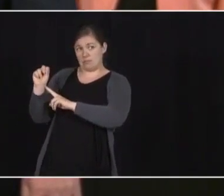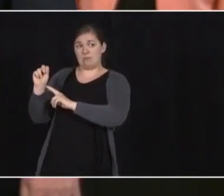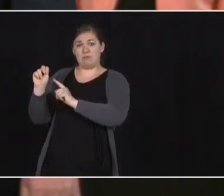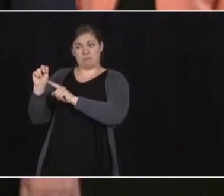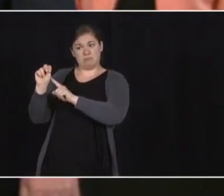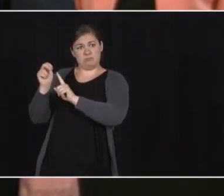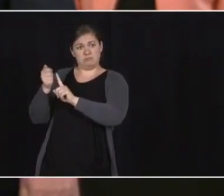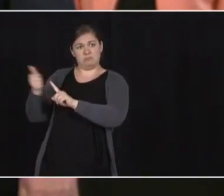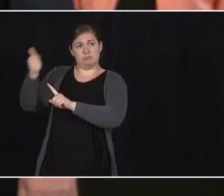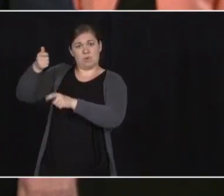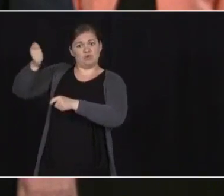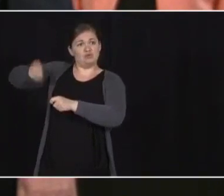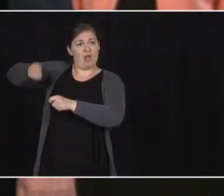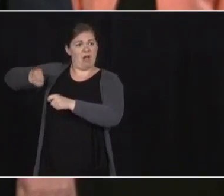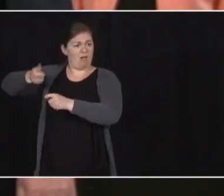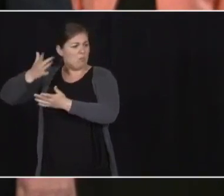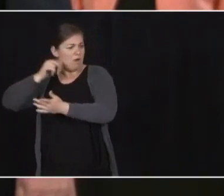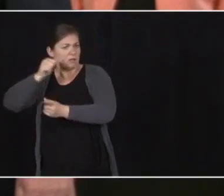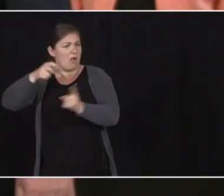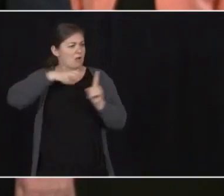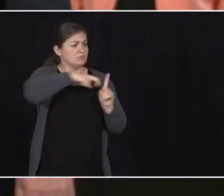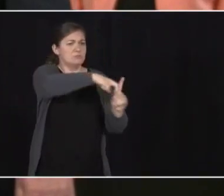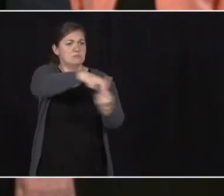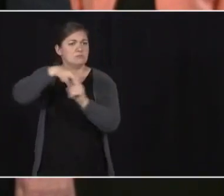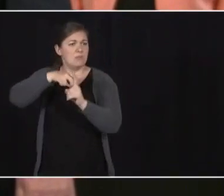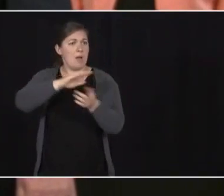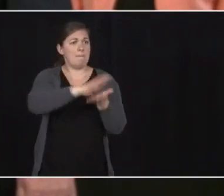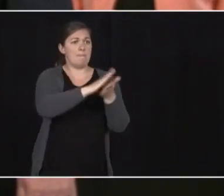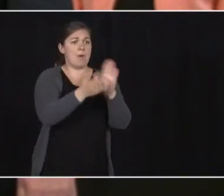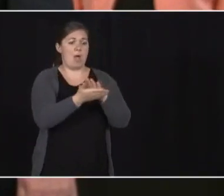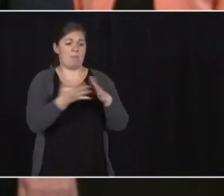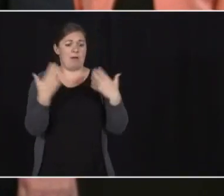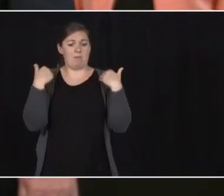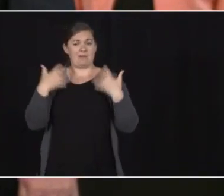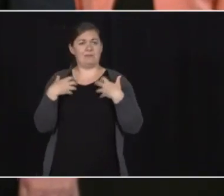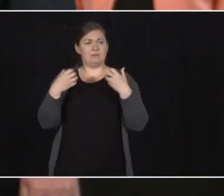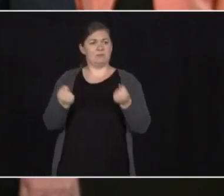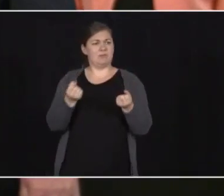not highlight them when you became the health minister? I could not discussed